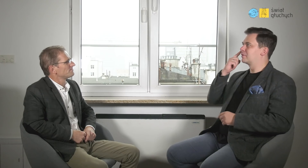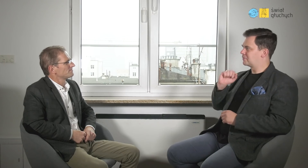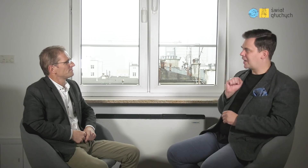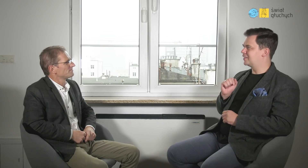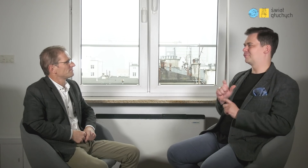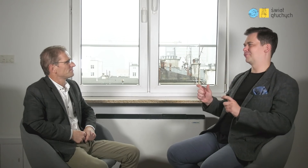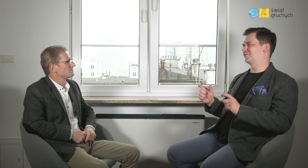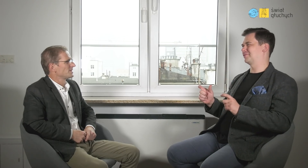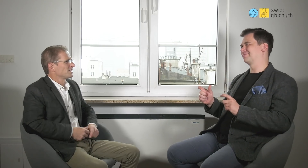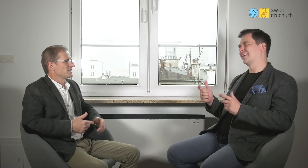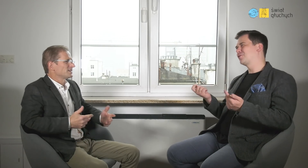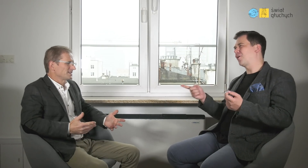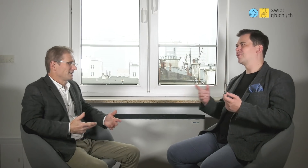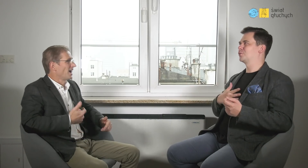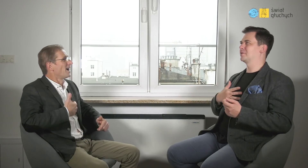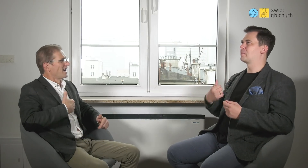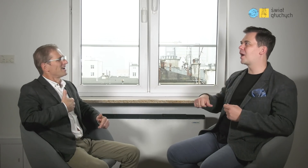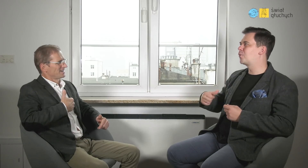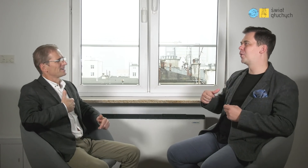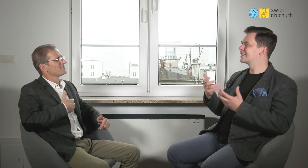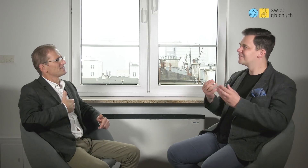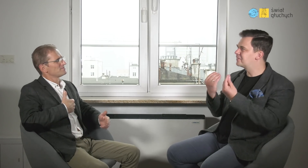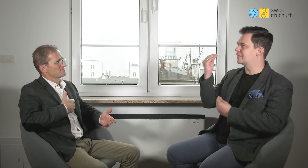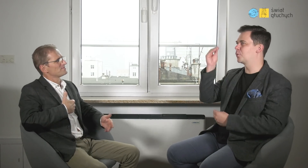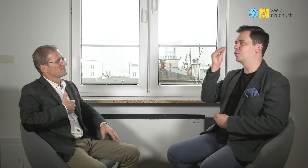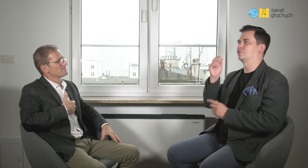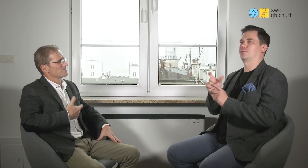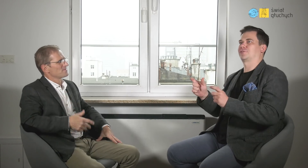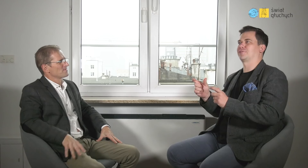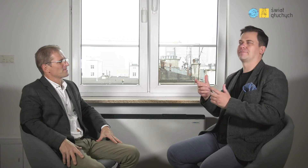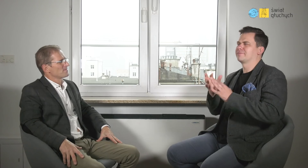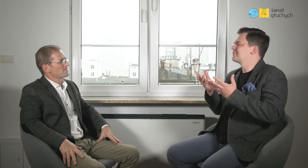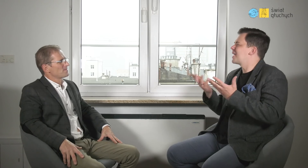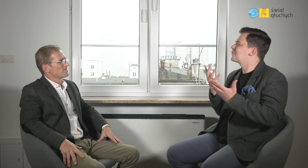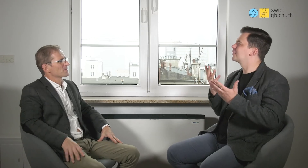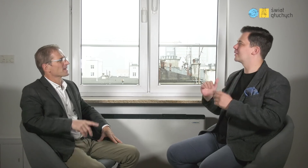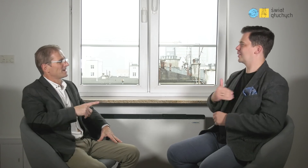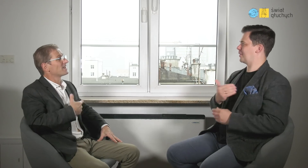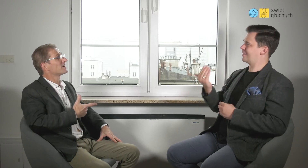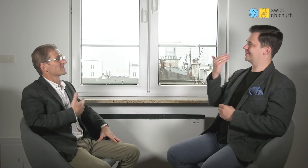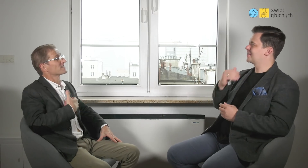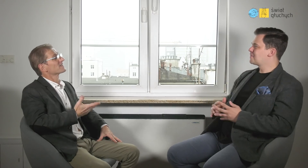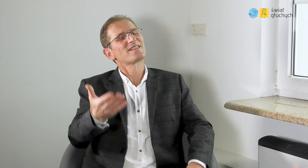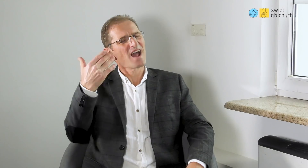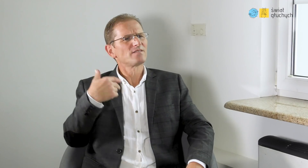Was it fun, or did you have a feeling, That you were missing something? Did you want to learn more, gain knowledge? I'm curious what that looked like.